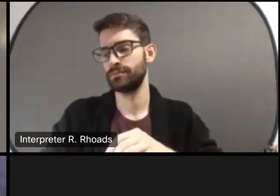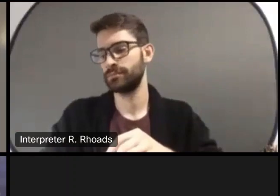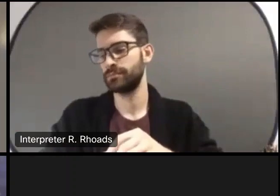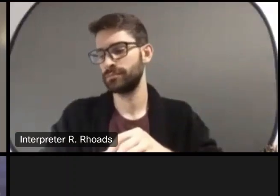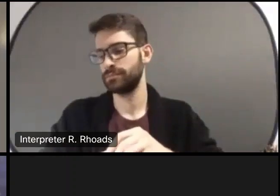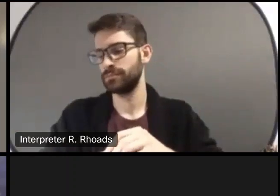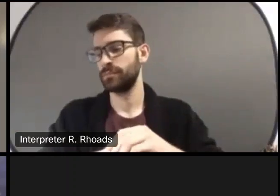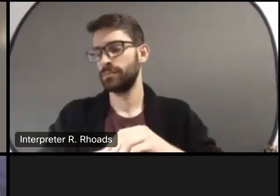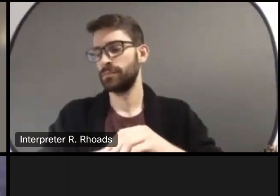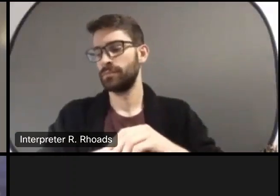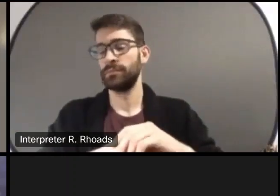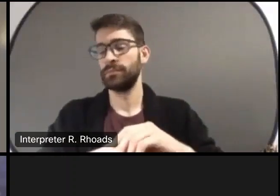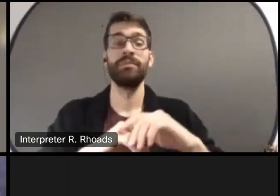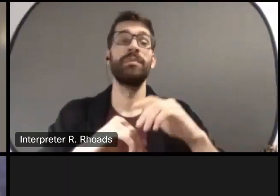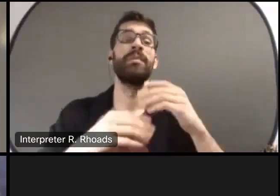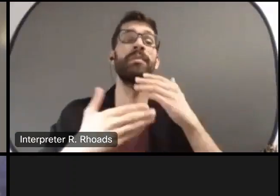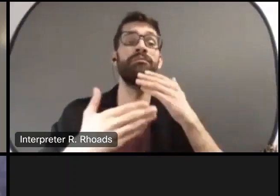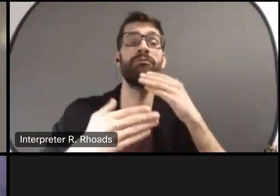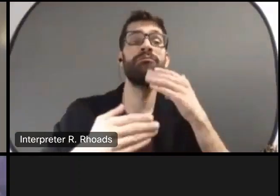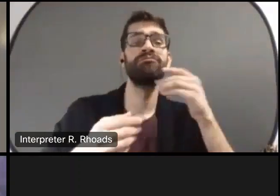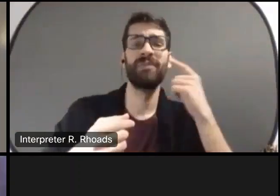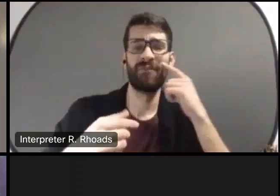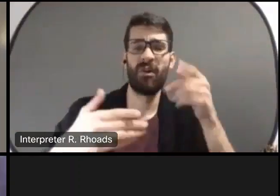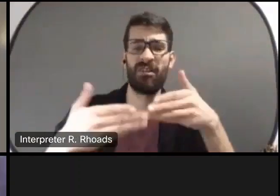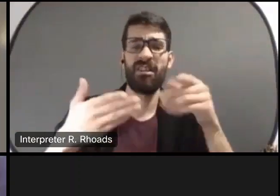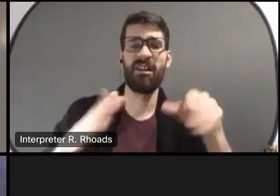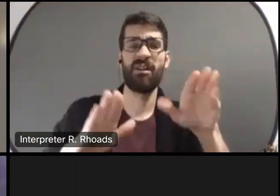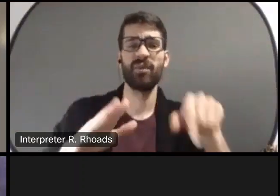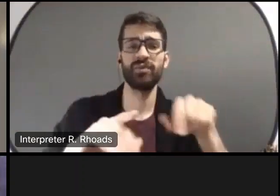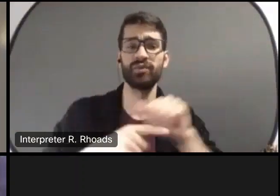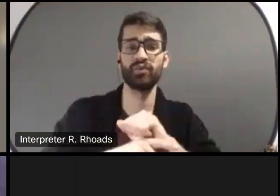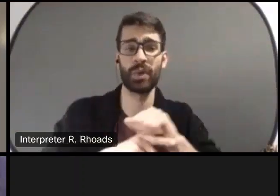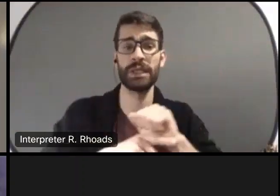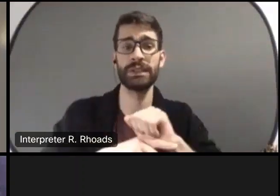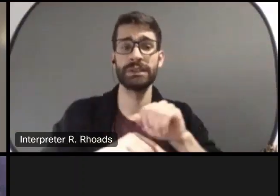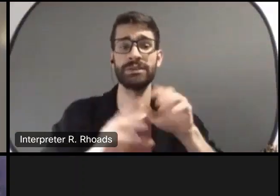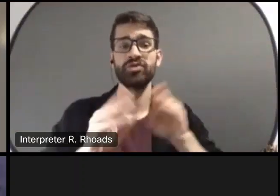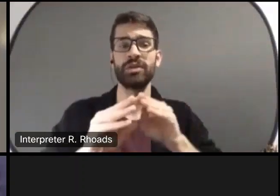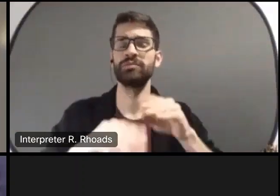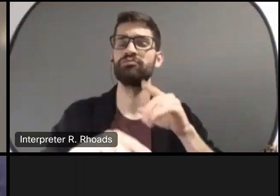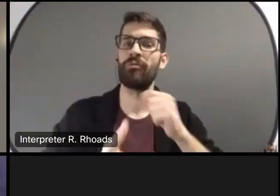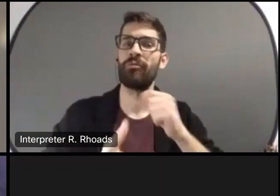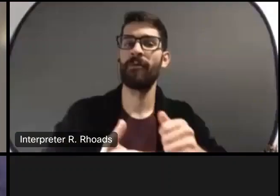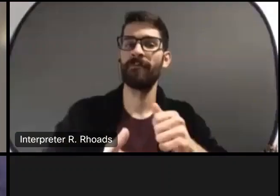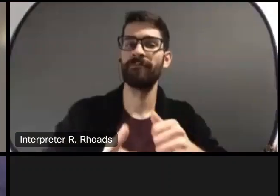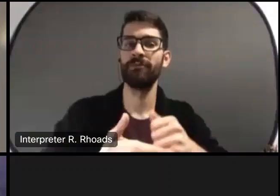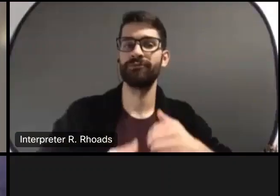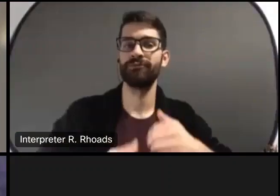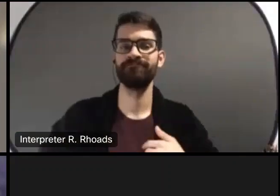much for having this training session. It's been very, very, helpful. Very quickly here. So I would